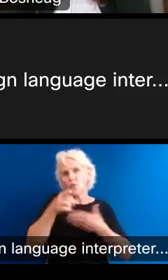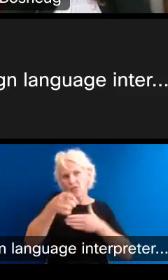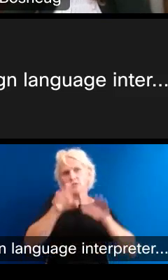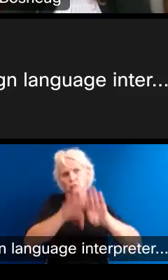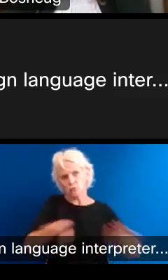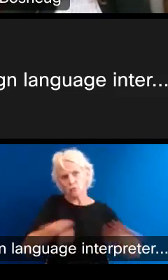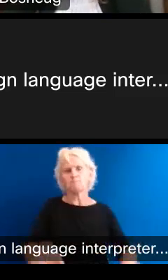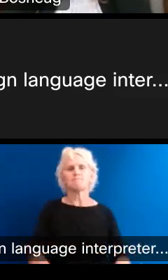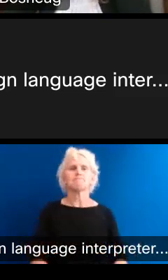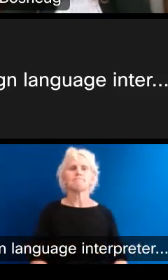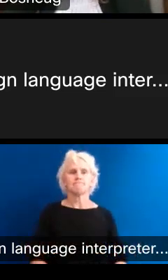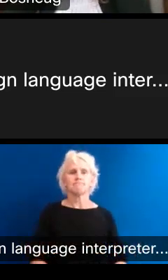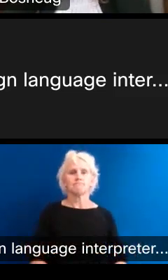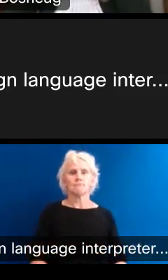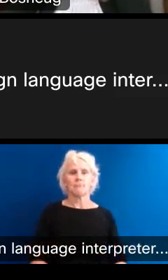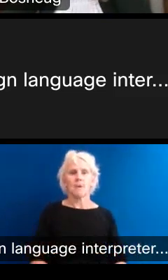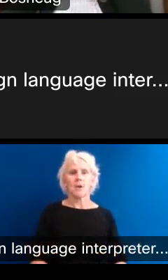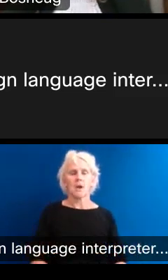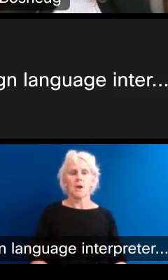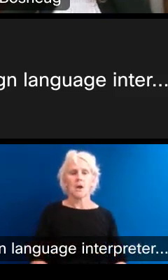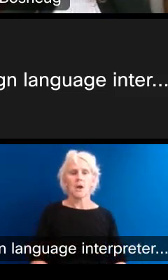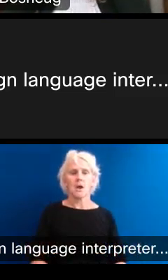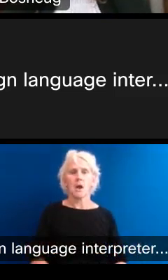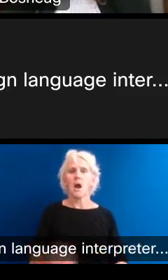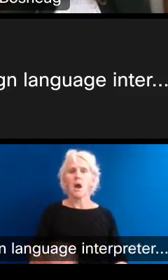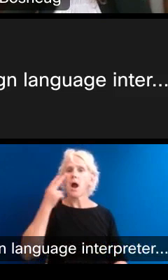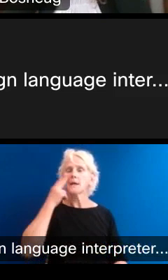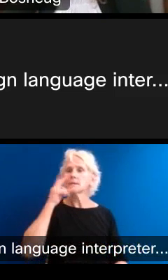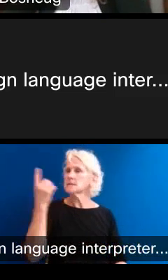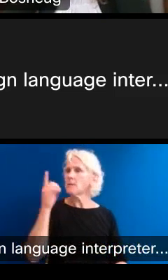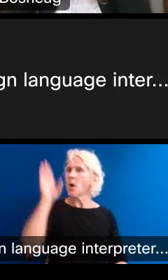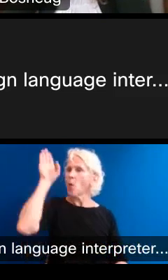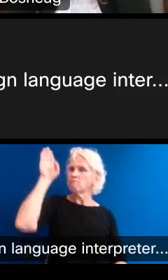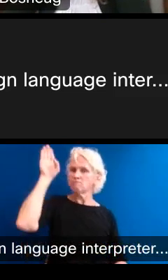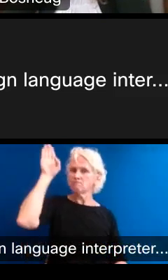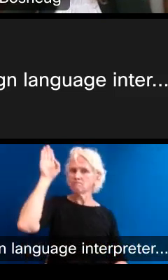I did just see that a hand was raised. We unfortunately are